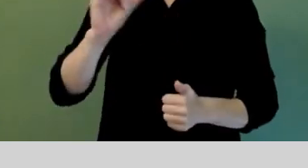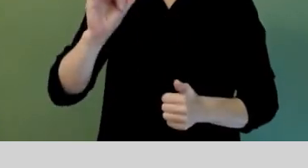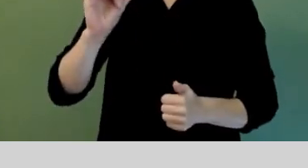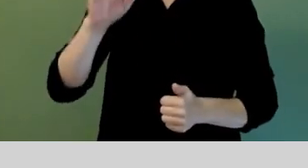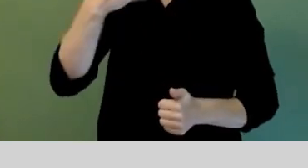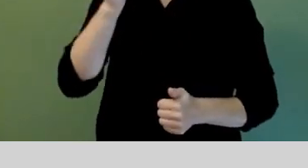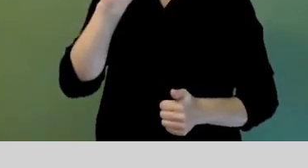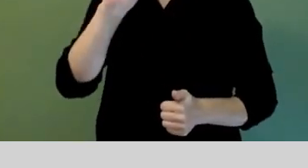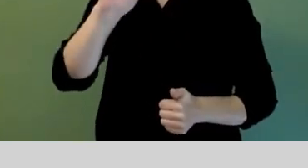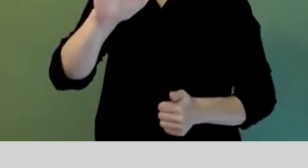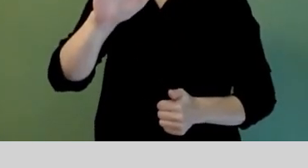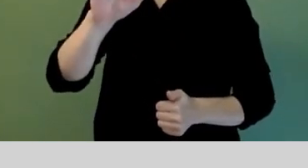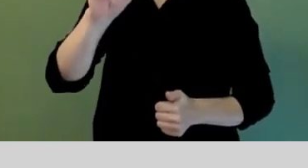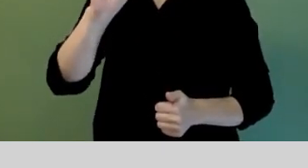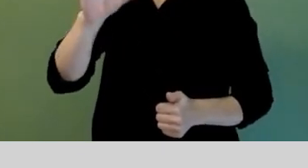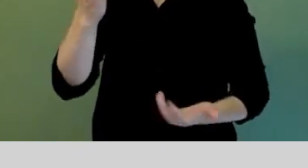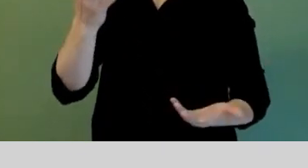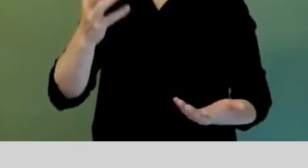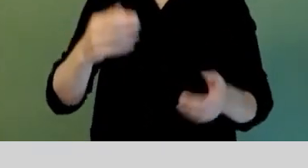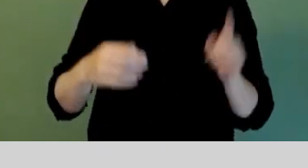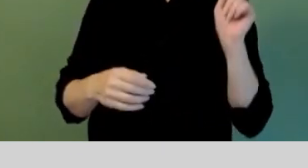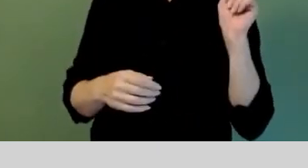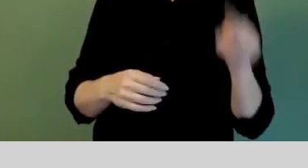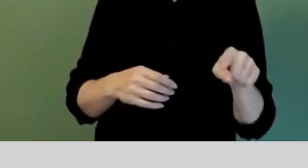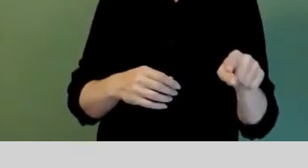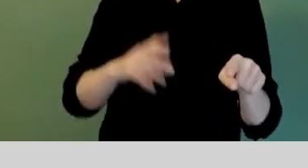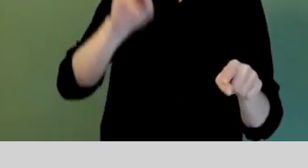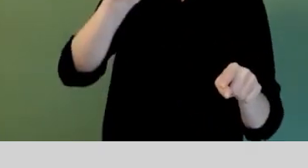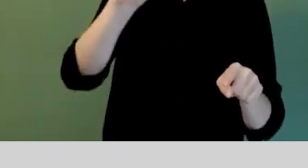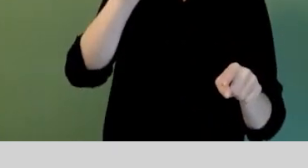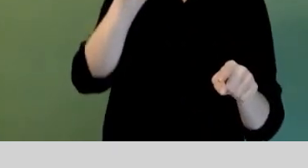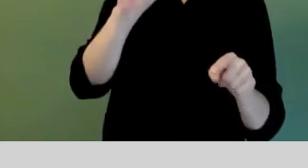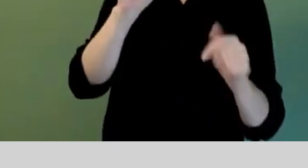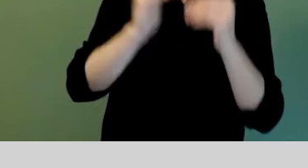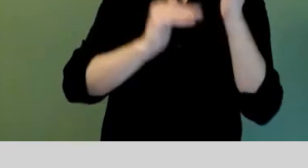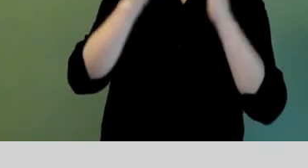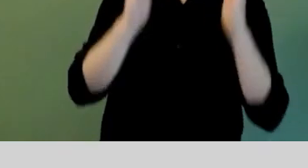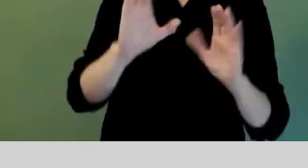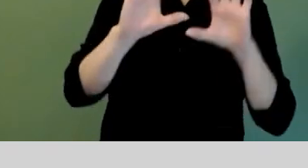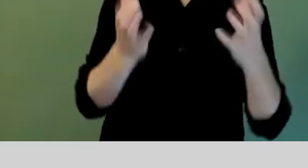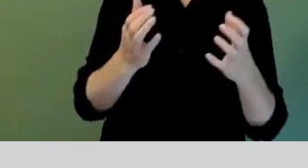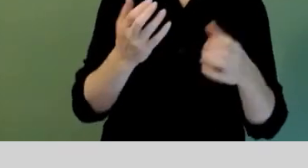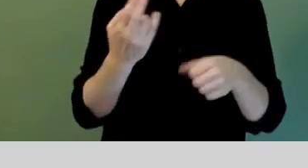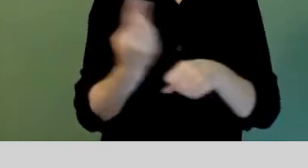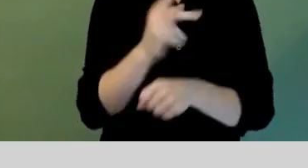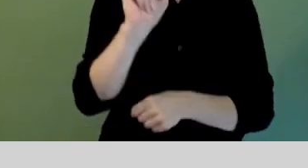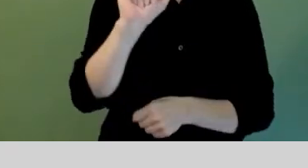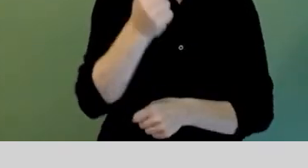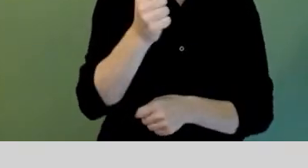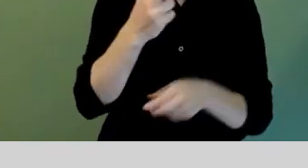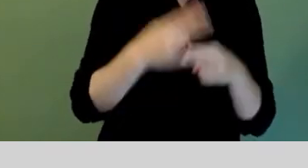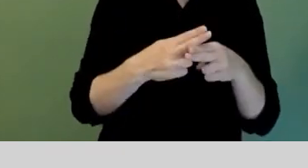This here HTML node builder class takes a tag name when we create it, has a build method that puts everything together.